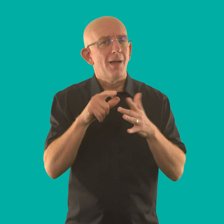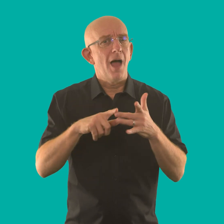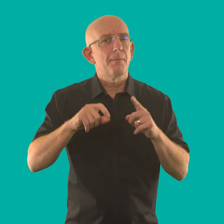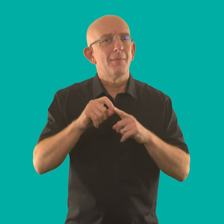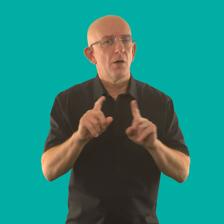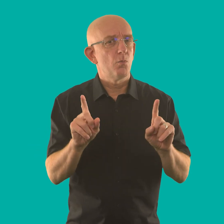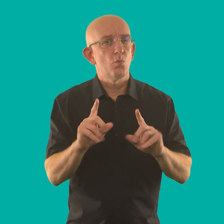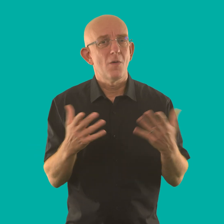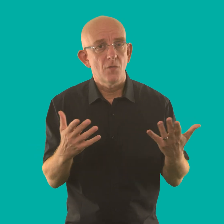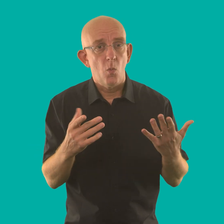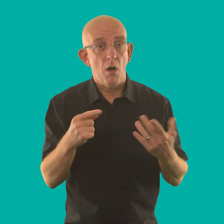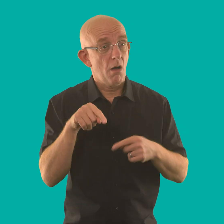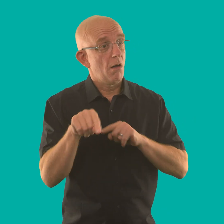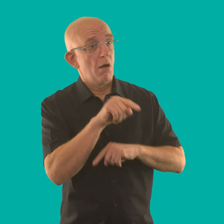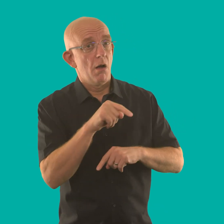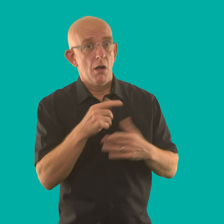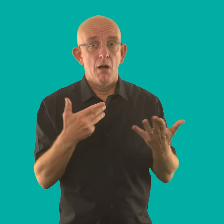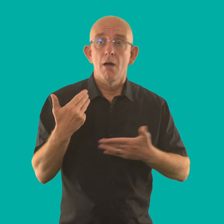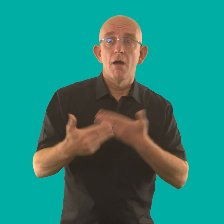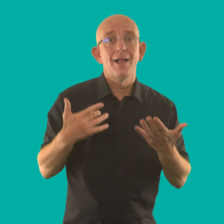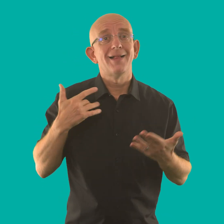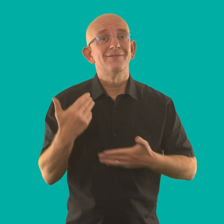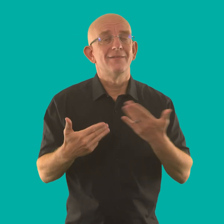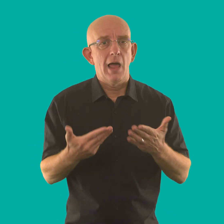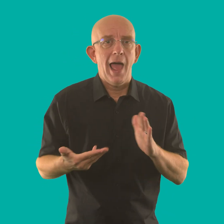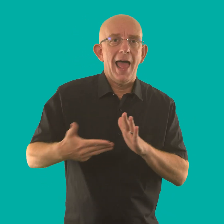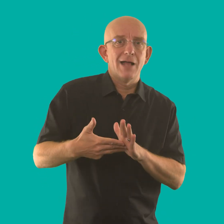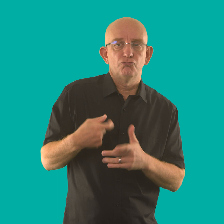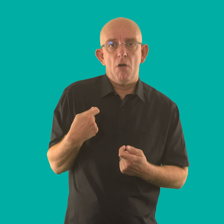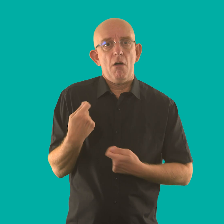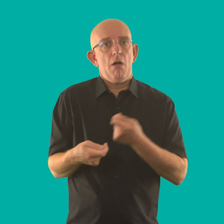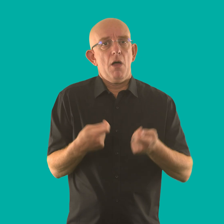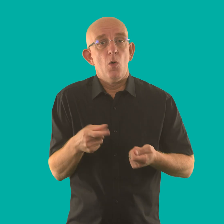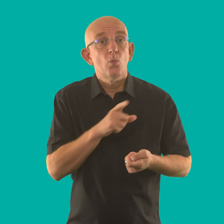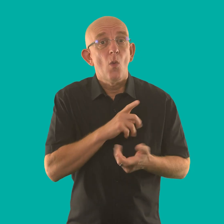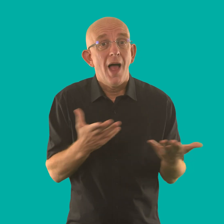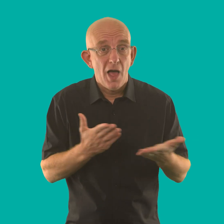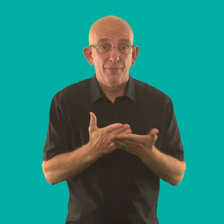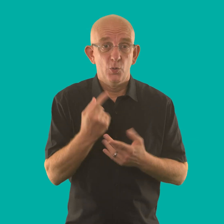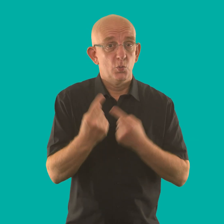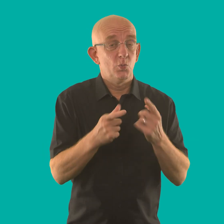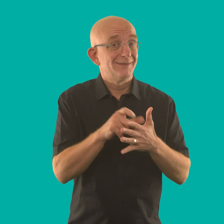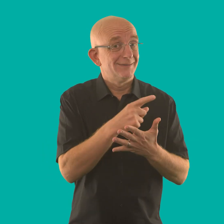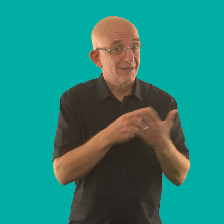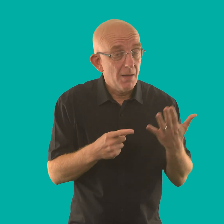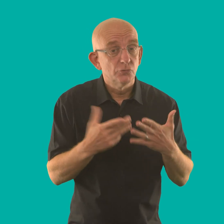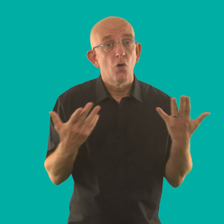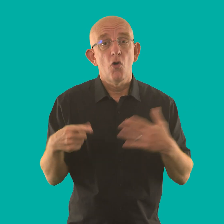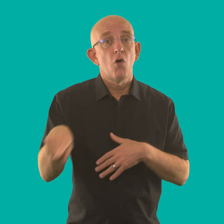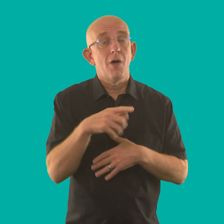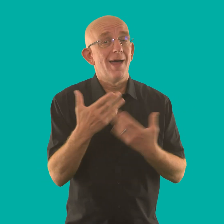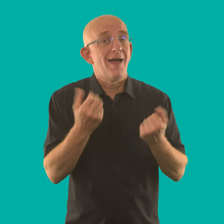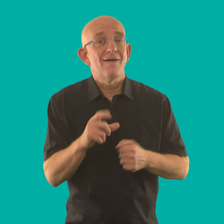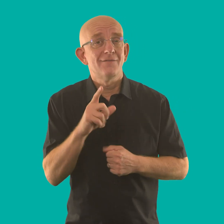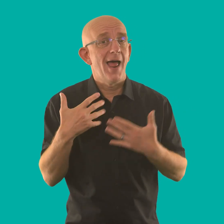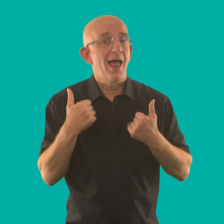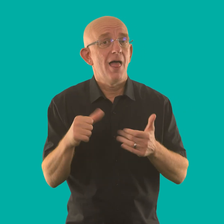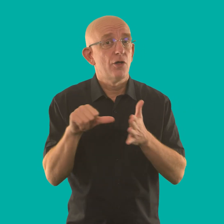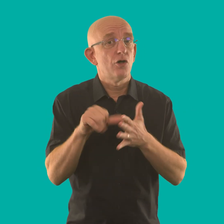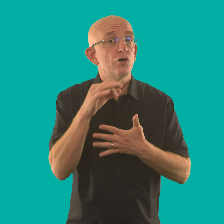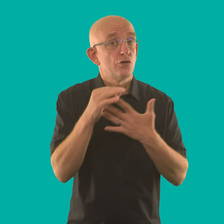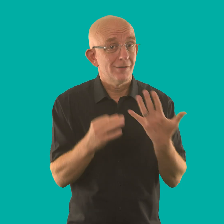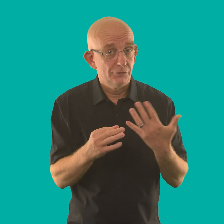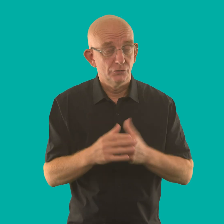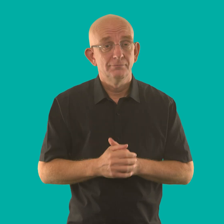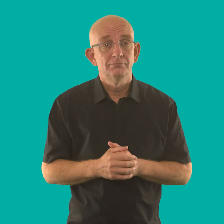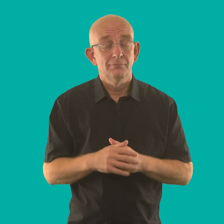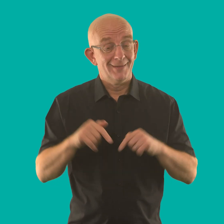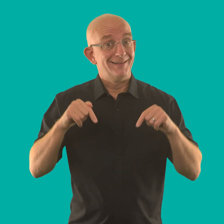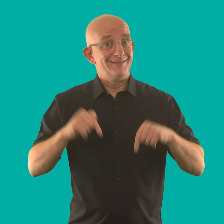PIP helps towards extra living costs someone has, because they have a disability or health condition.